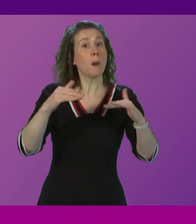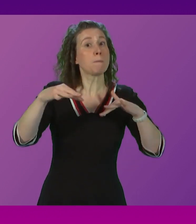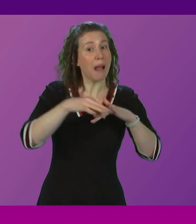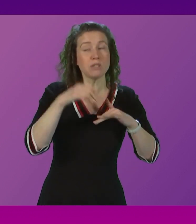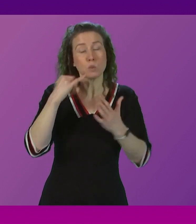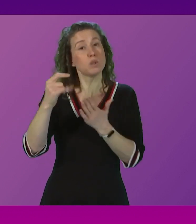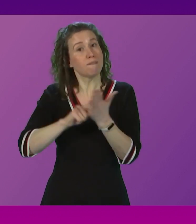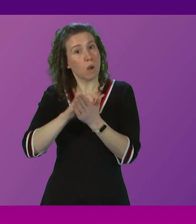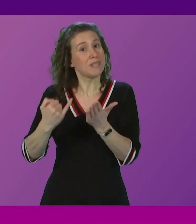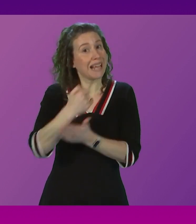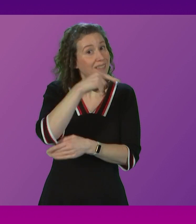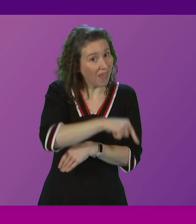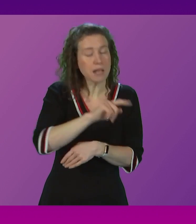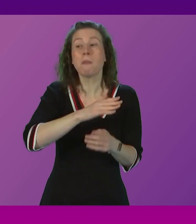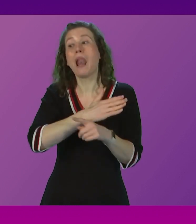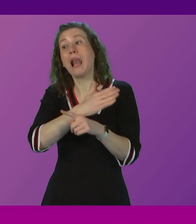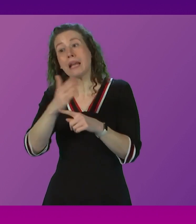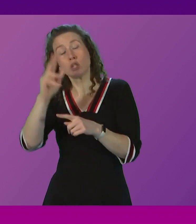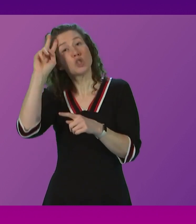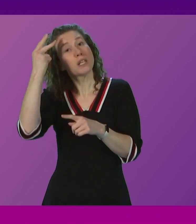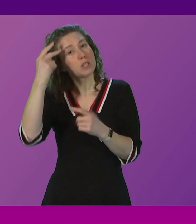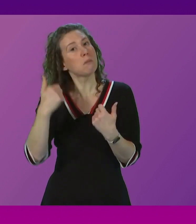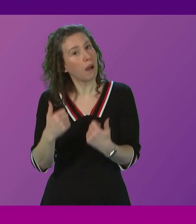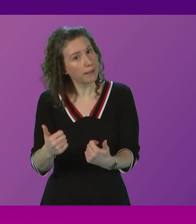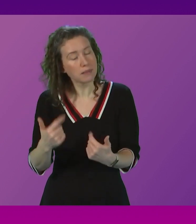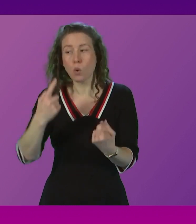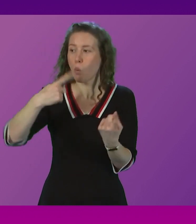have voted against it, but that he has since changed his mind. All of us have to consider